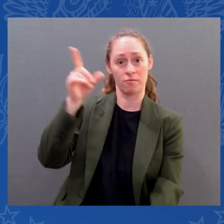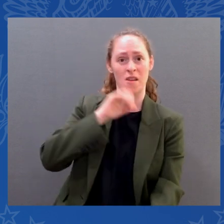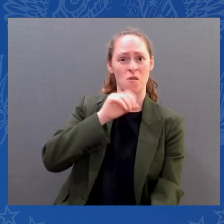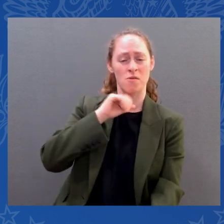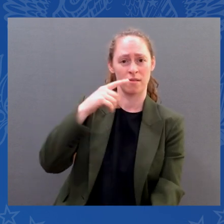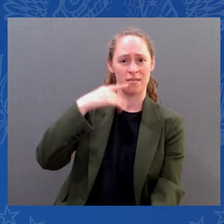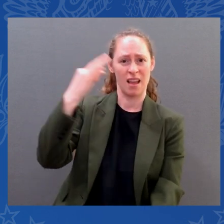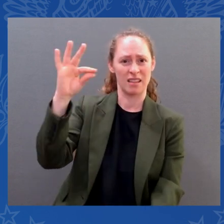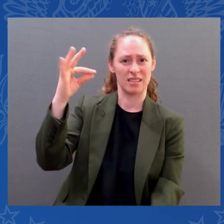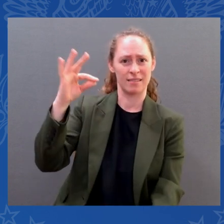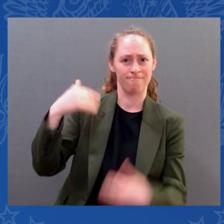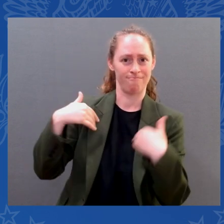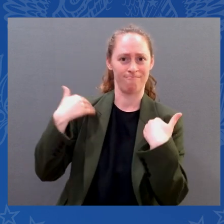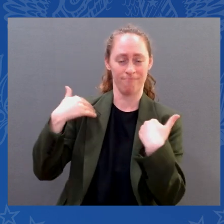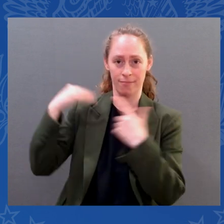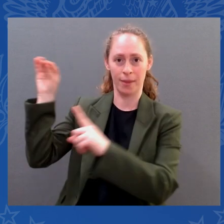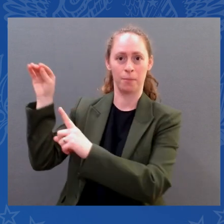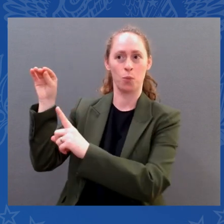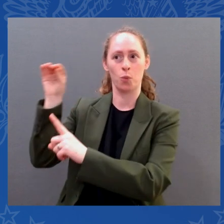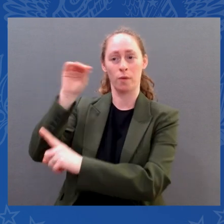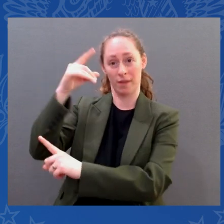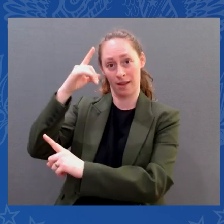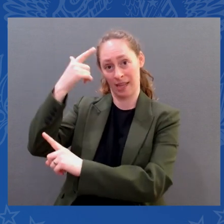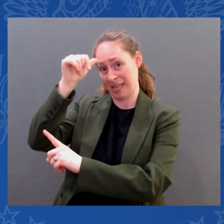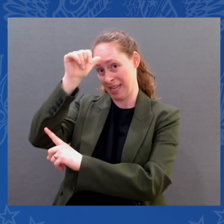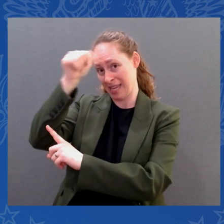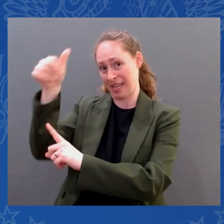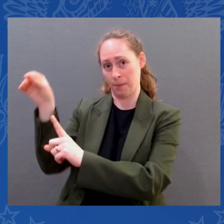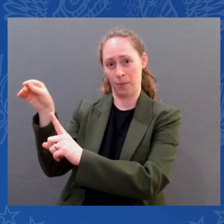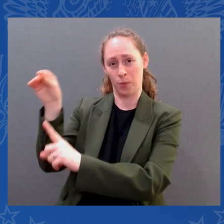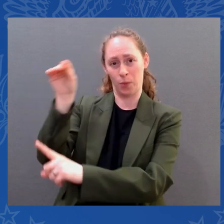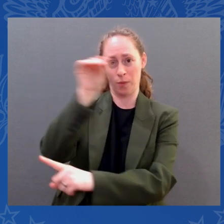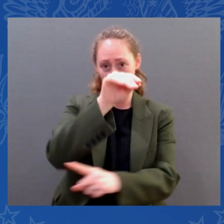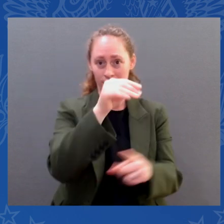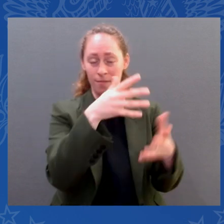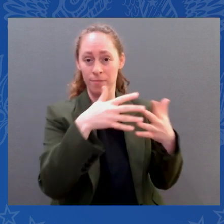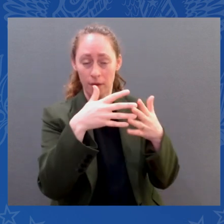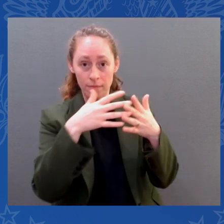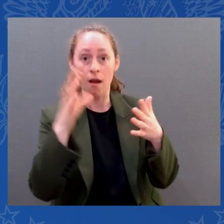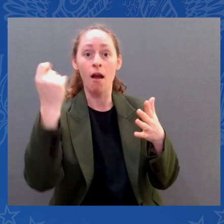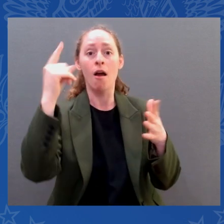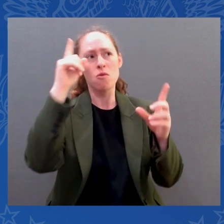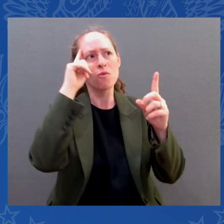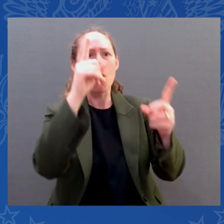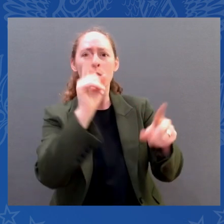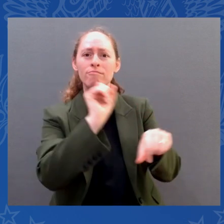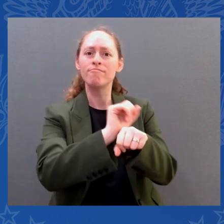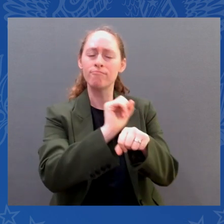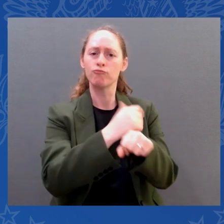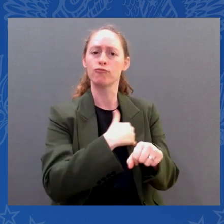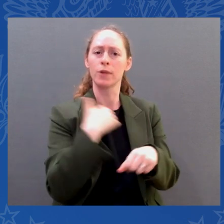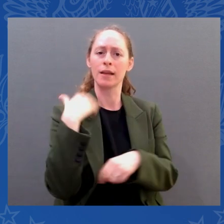Growing up, my mother made sure that my sister Maya and I learned of the important,